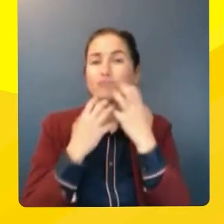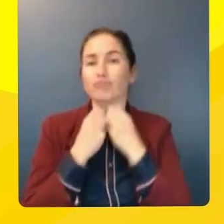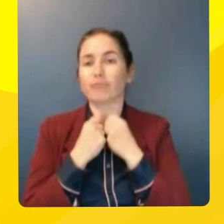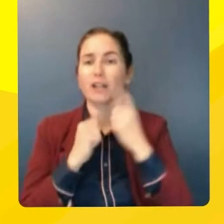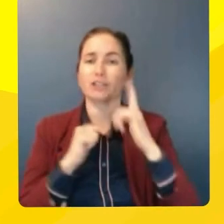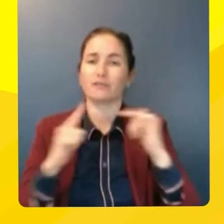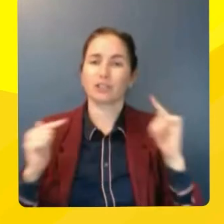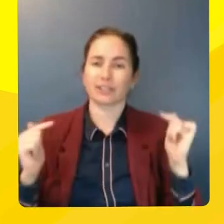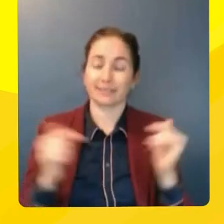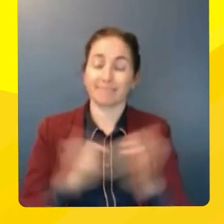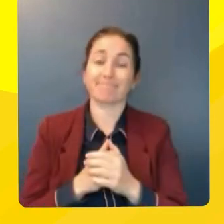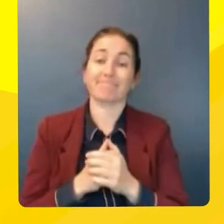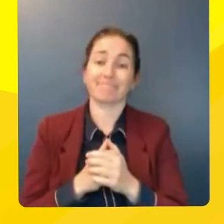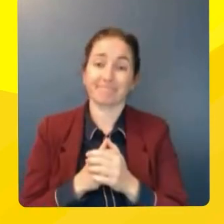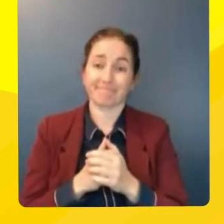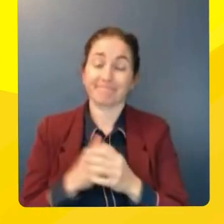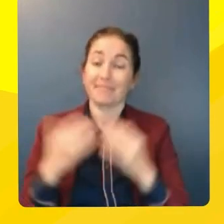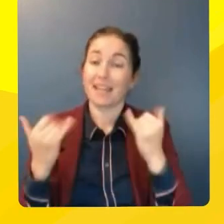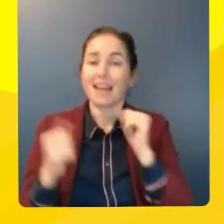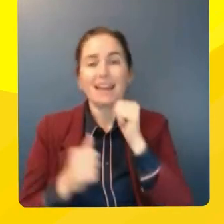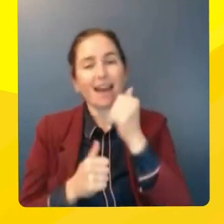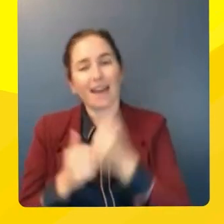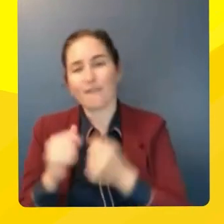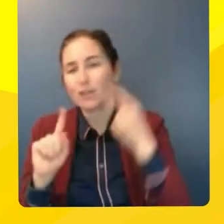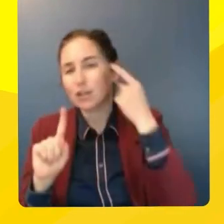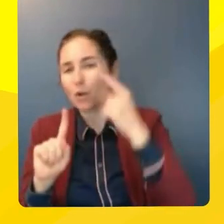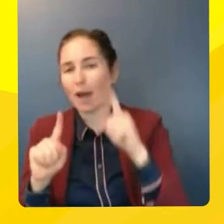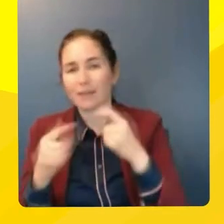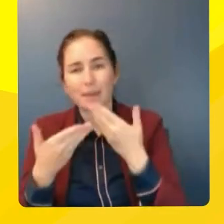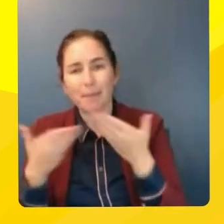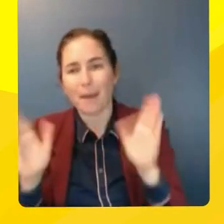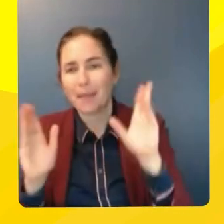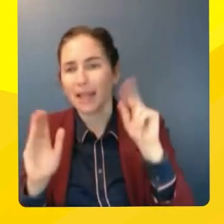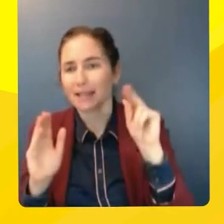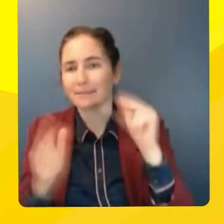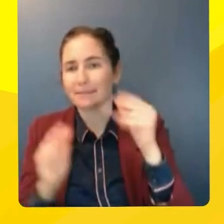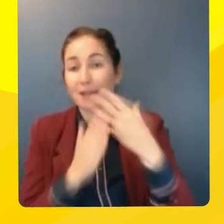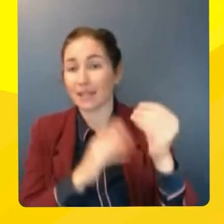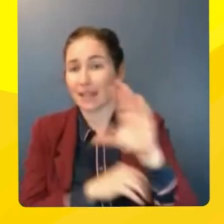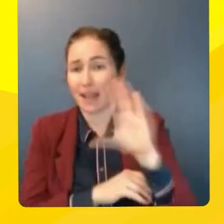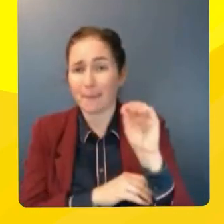Now, not every goal has to be public outside the company, let alone inside,